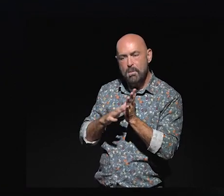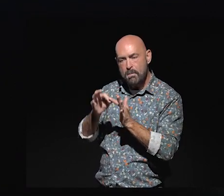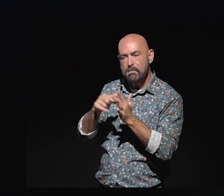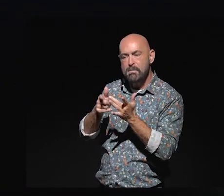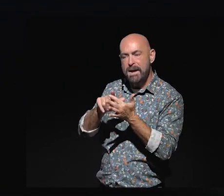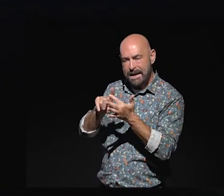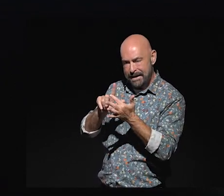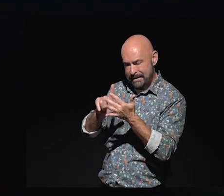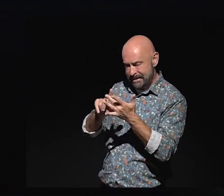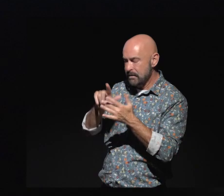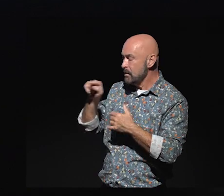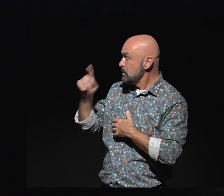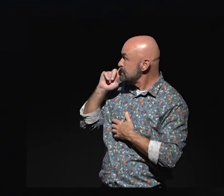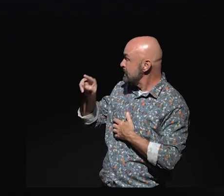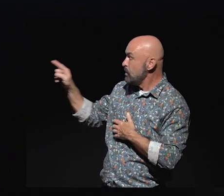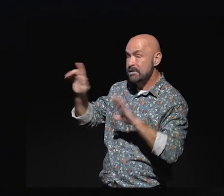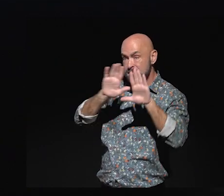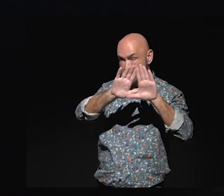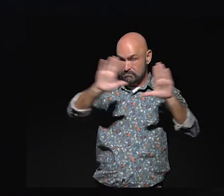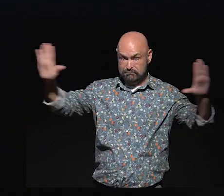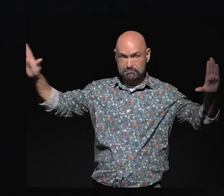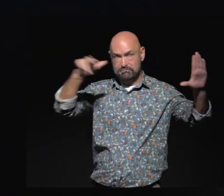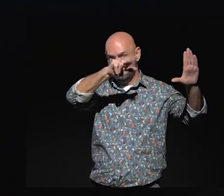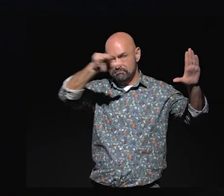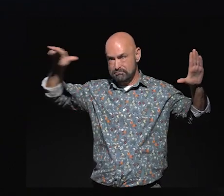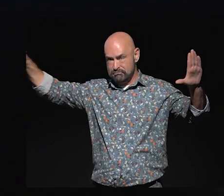had seen this fresco, had had a copy made